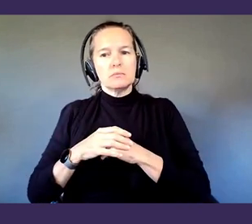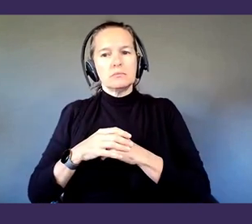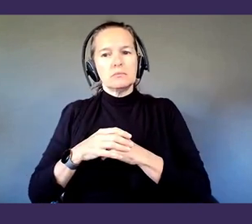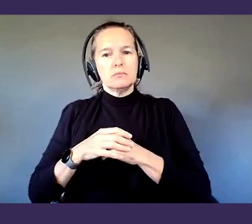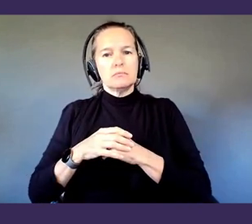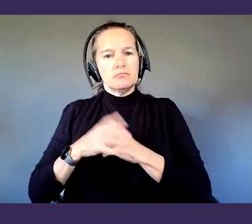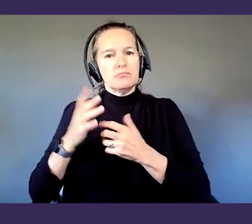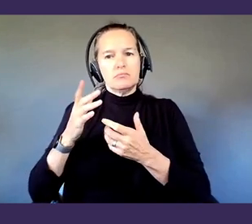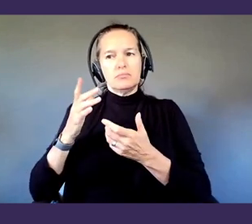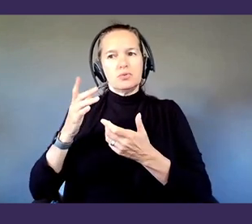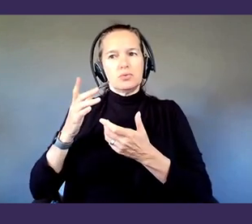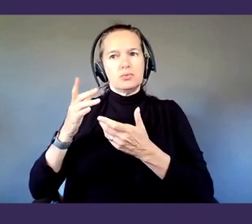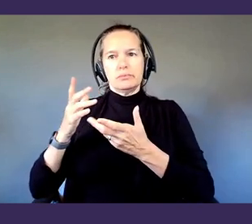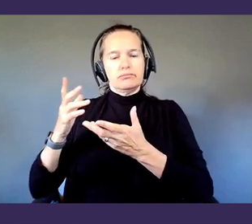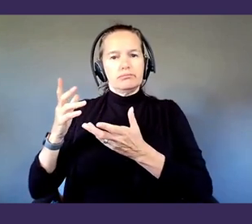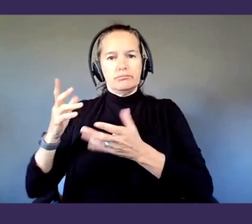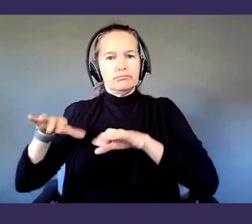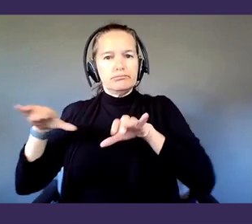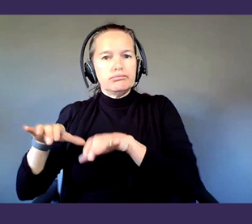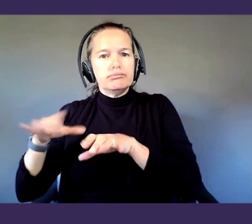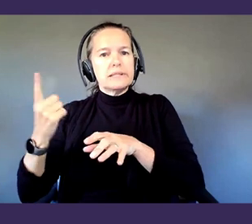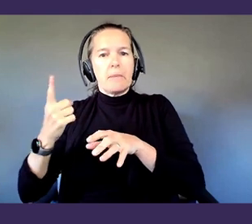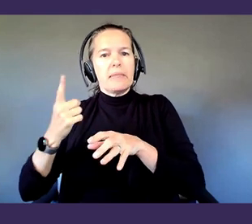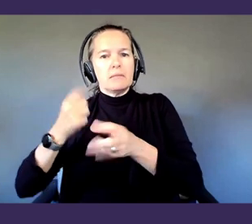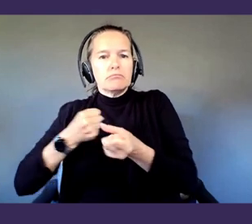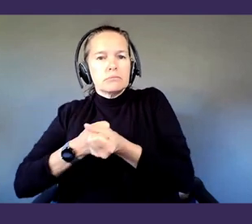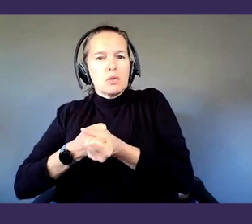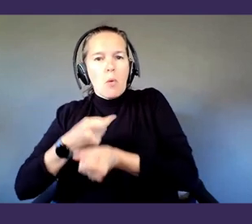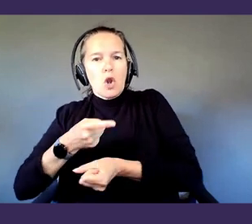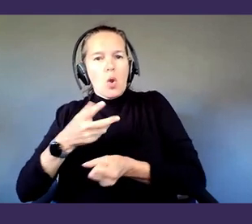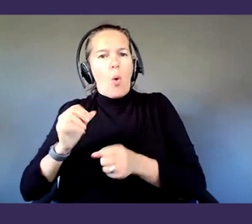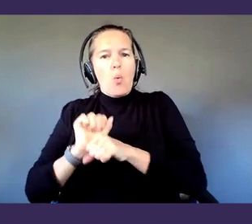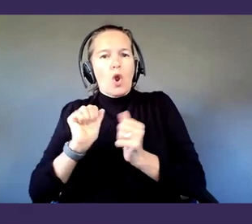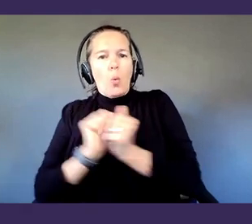or work in tandem with her. Another one is the legal